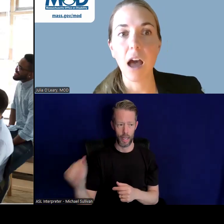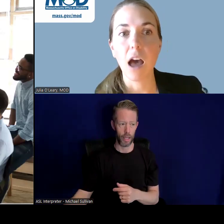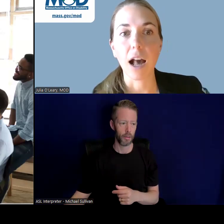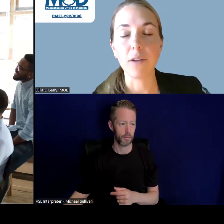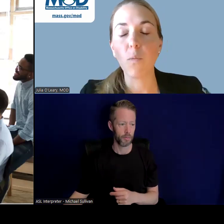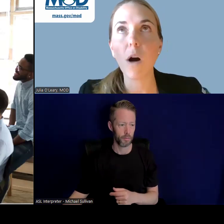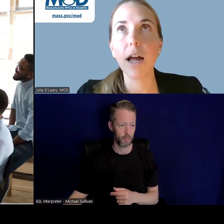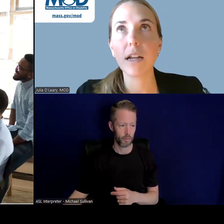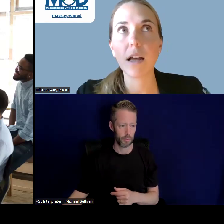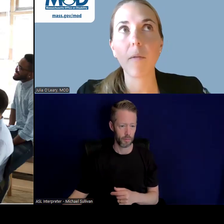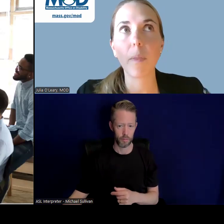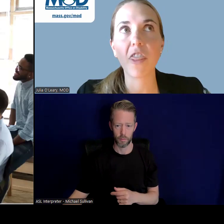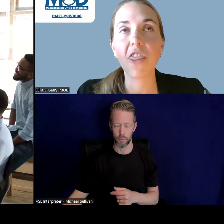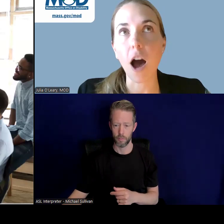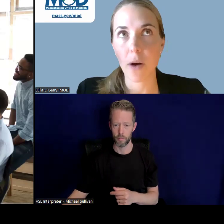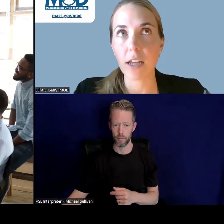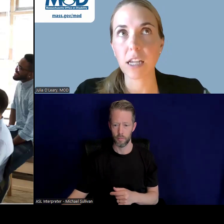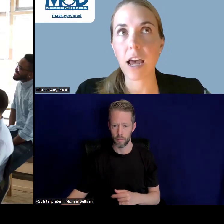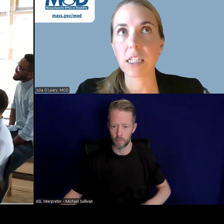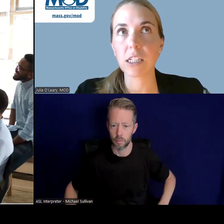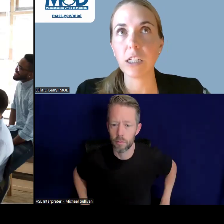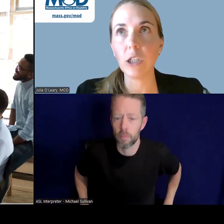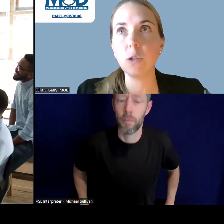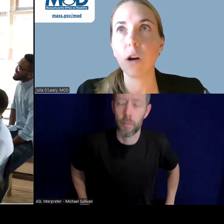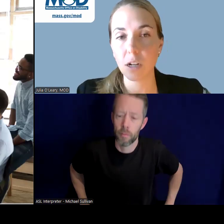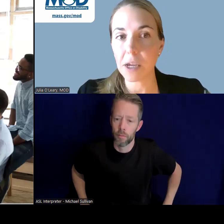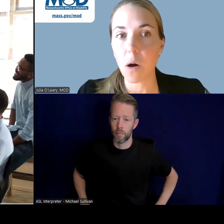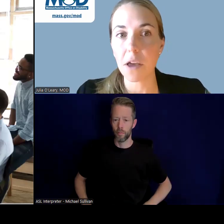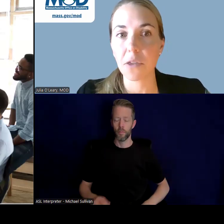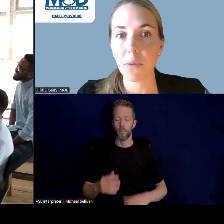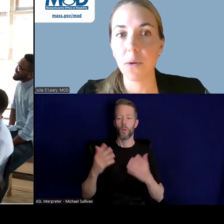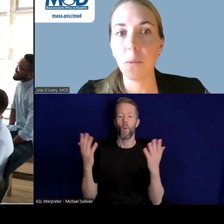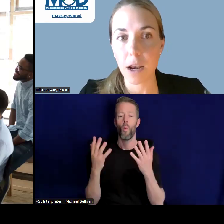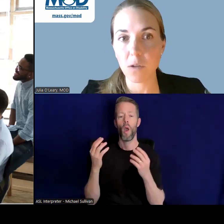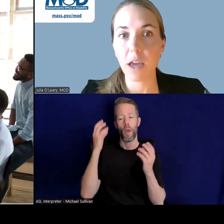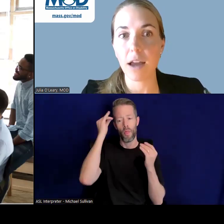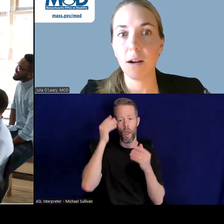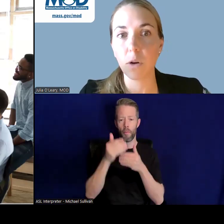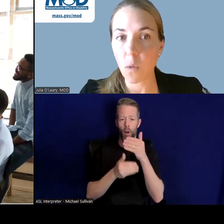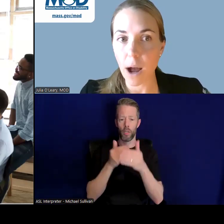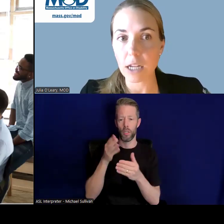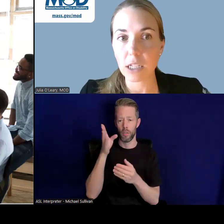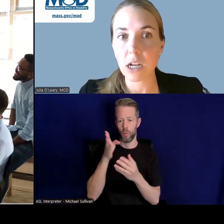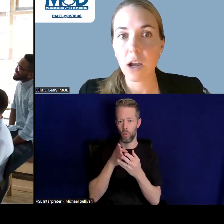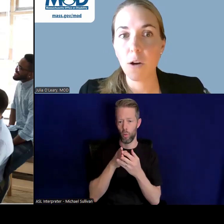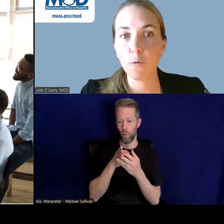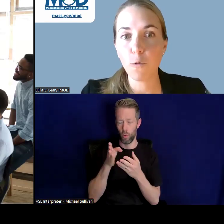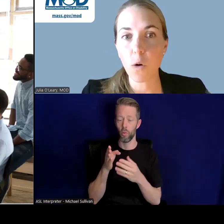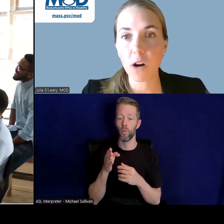and then kind of what thought process you are going to be going through when you get a